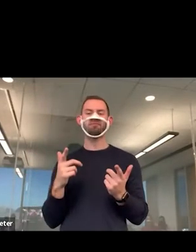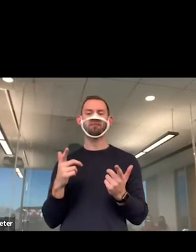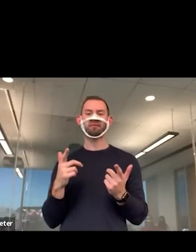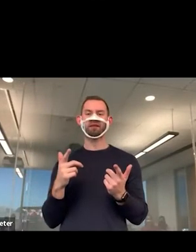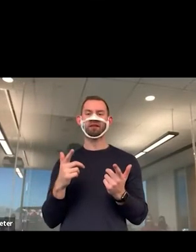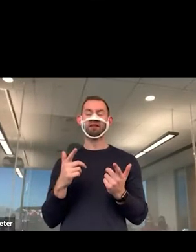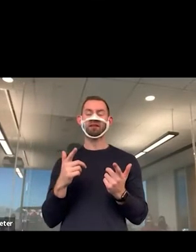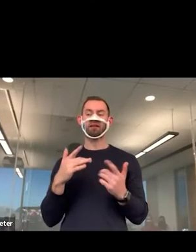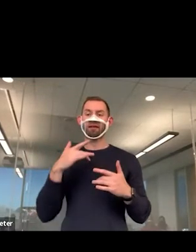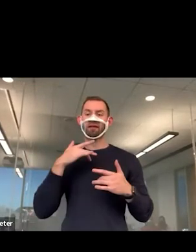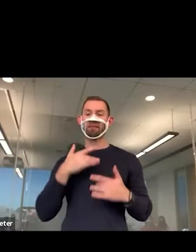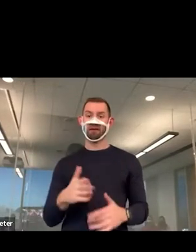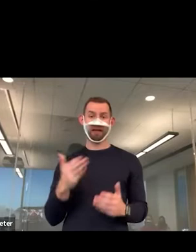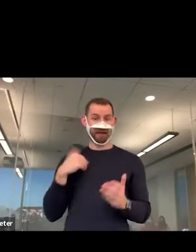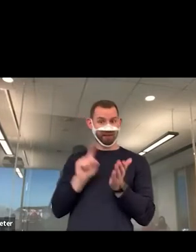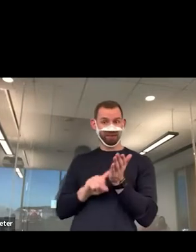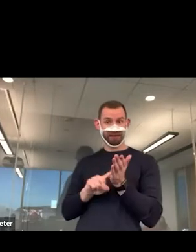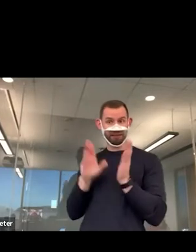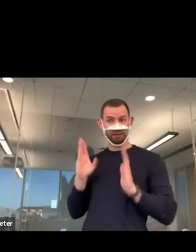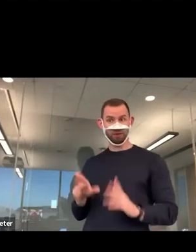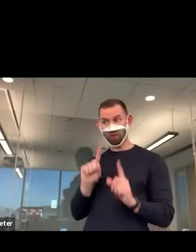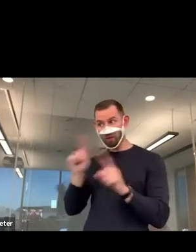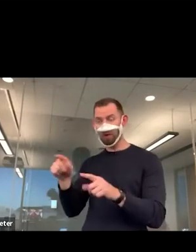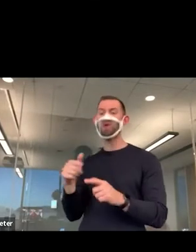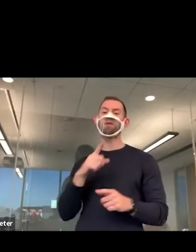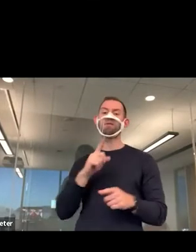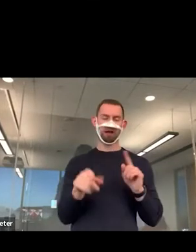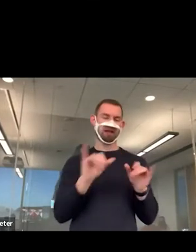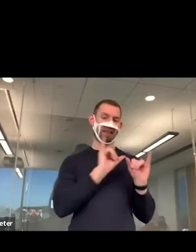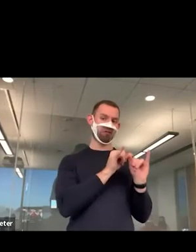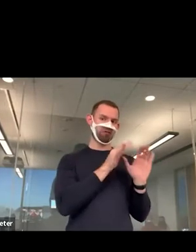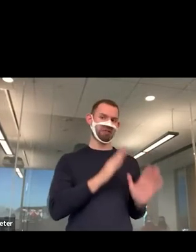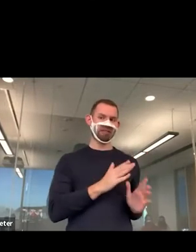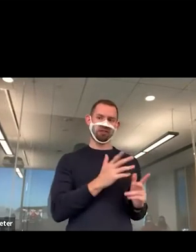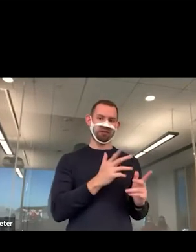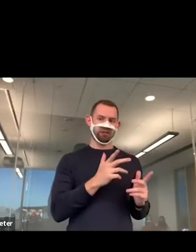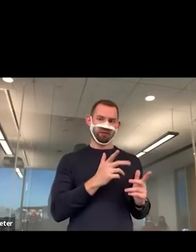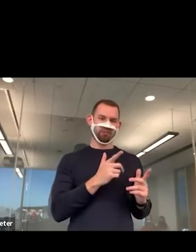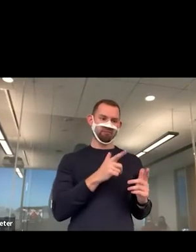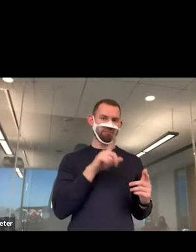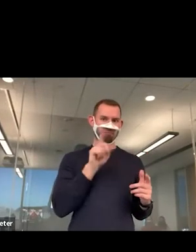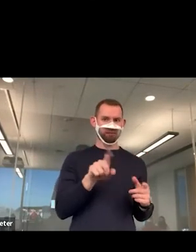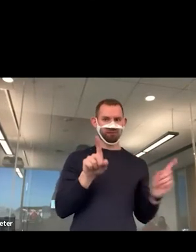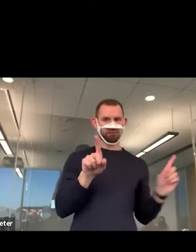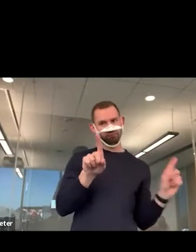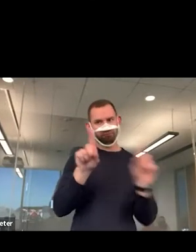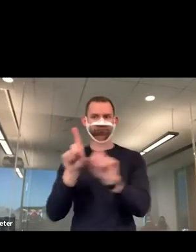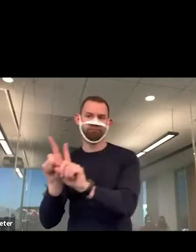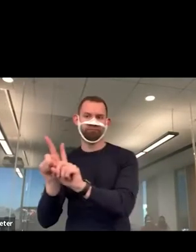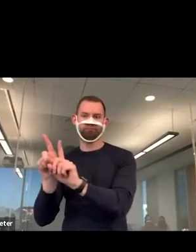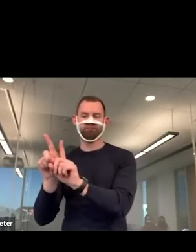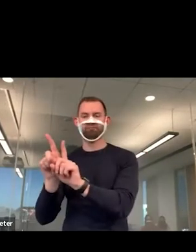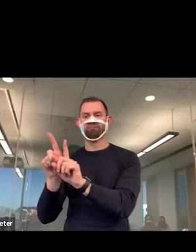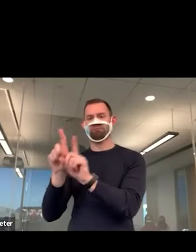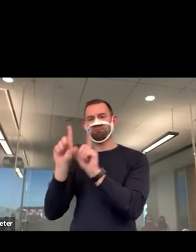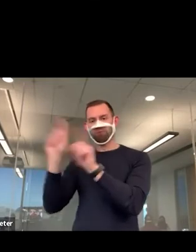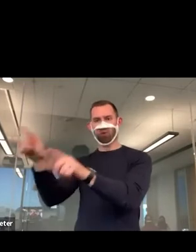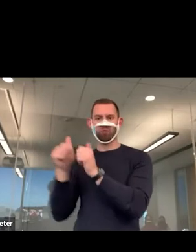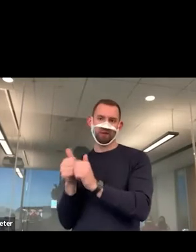process of um a medical device and how it's made so we'll send engineers with them and